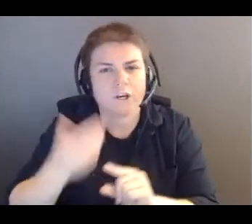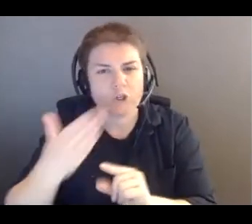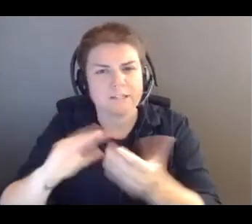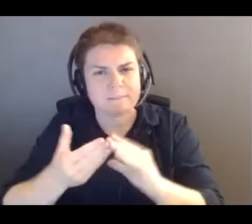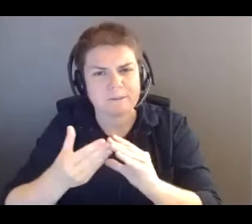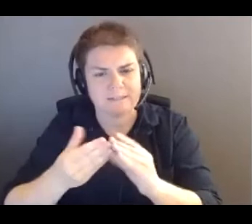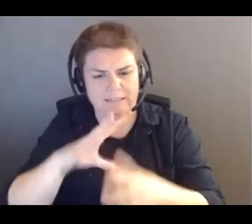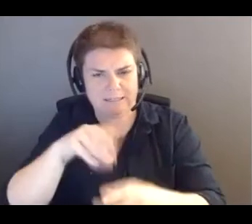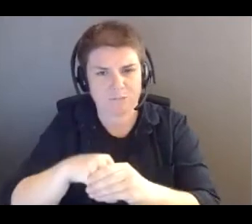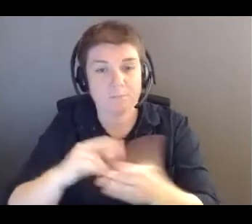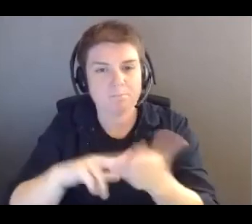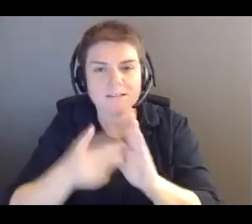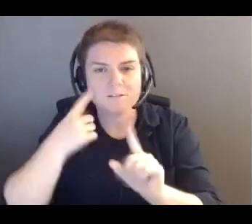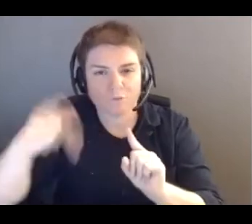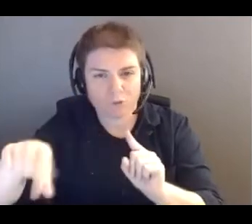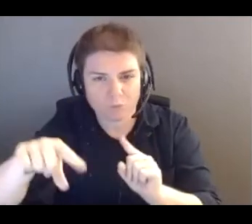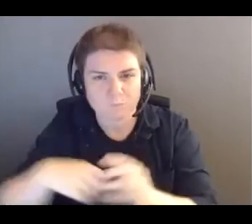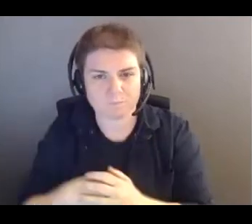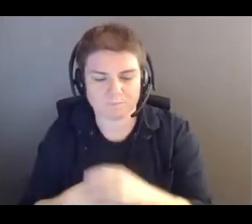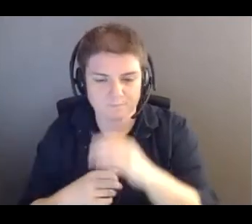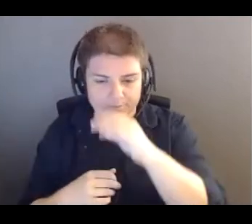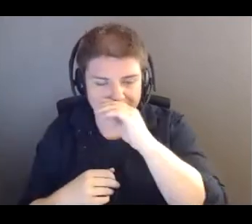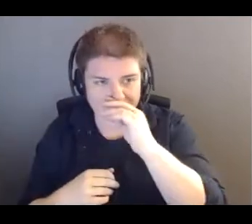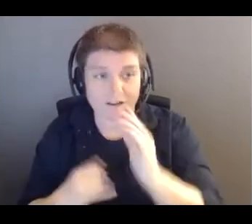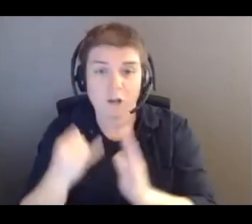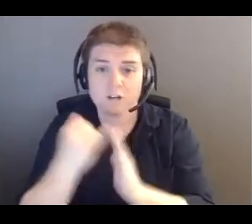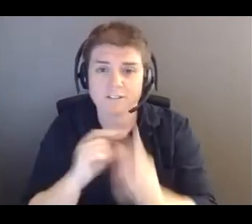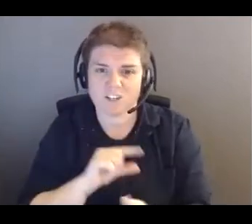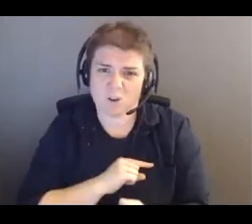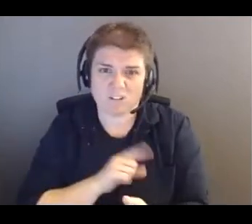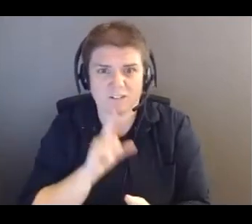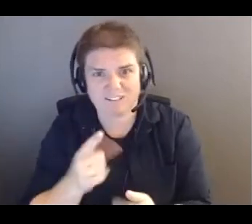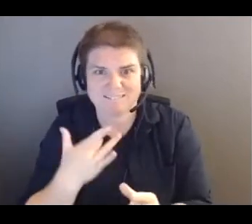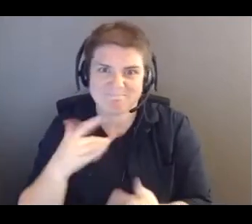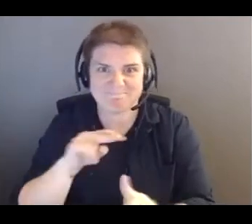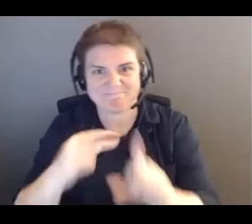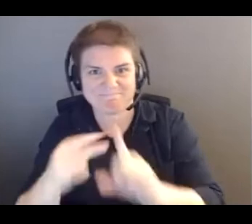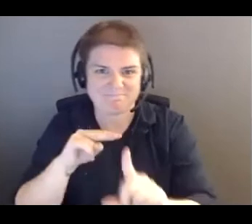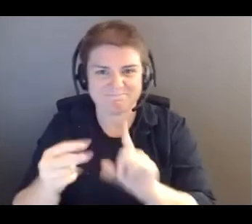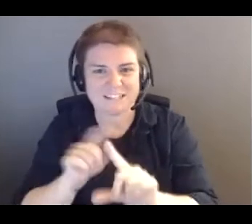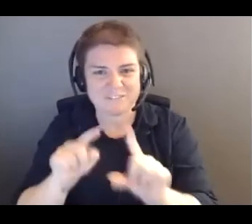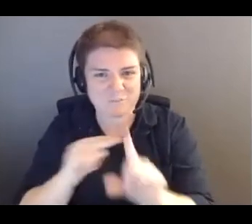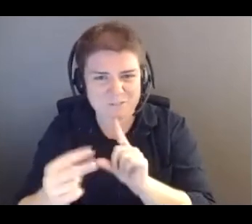to you. Artistic quality will always be subjective, so it is important to guide assessors in understanding